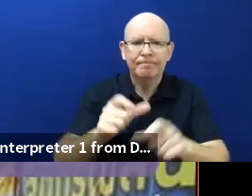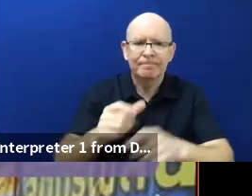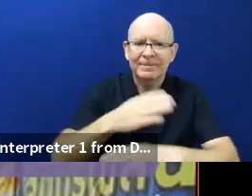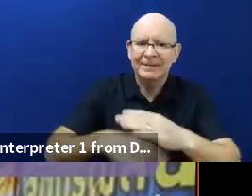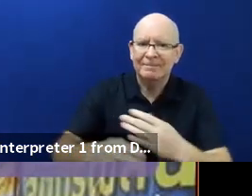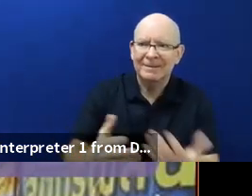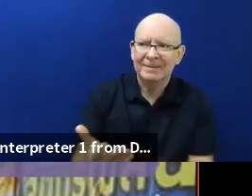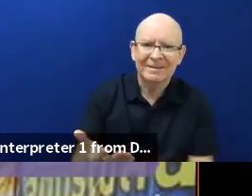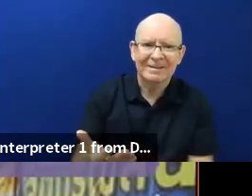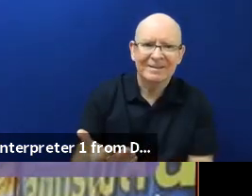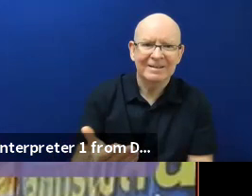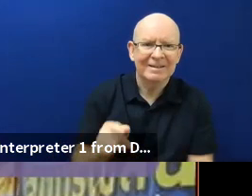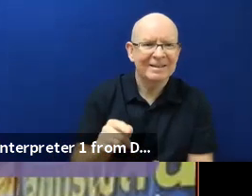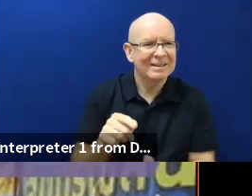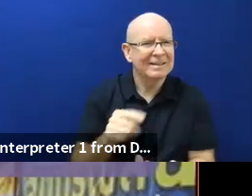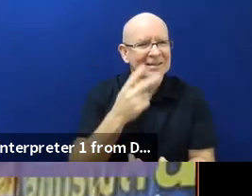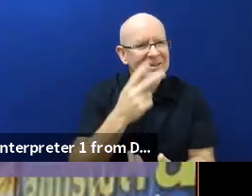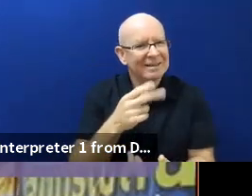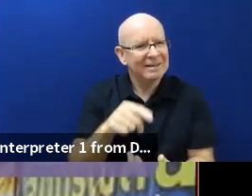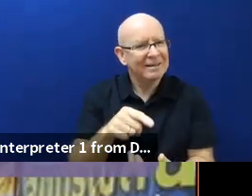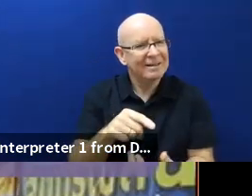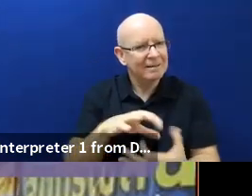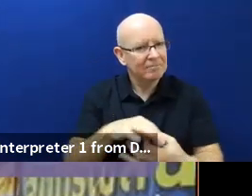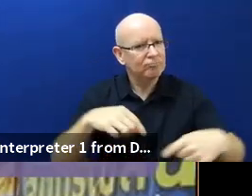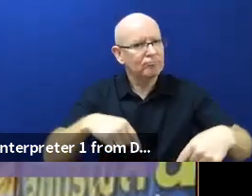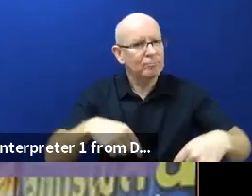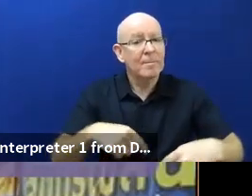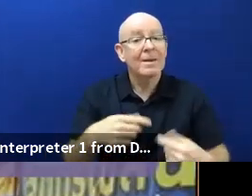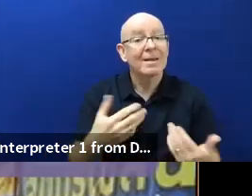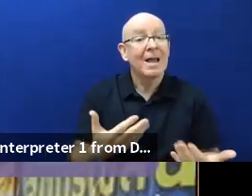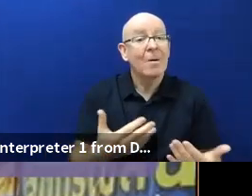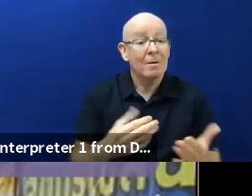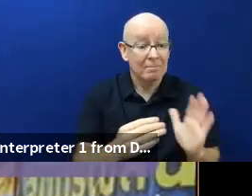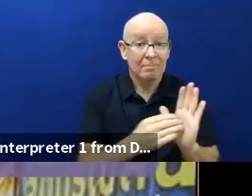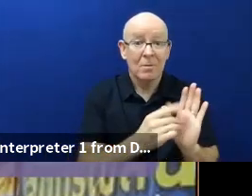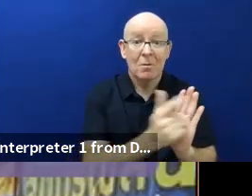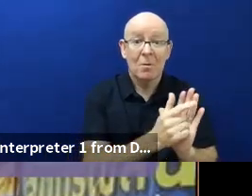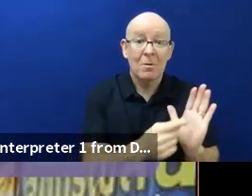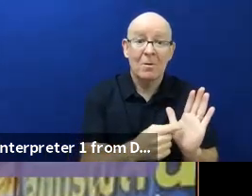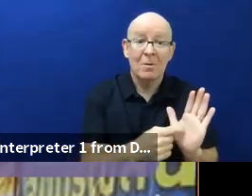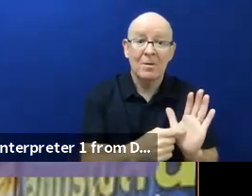because hiring persons with disabilities to work is too costly, so why not hire them to work in